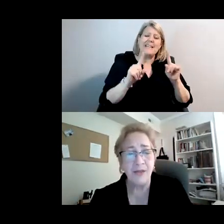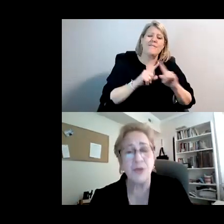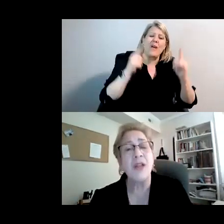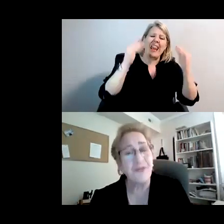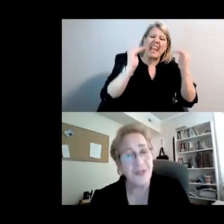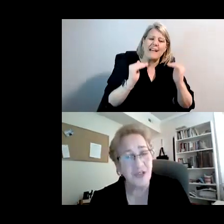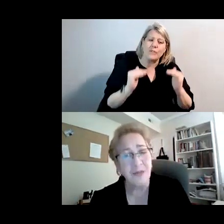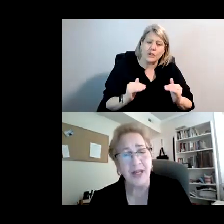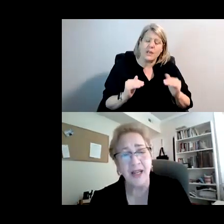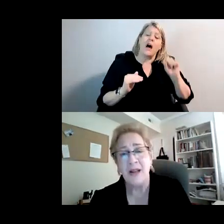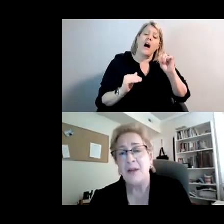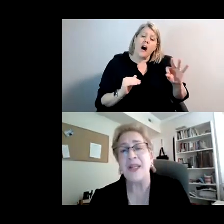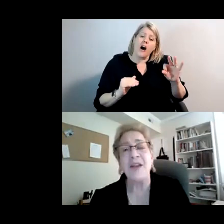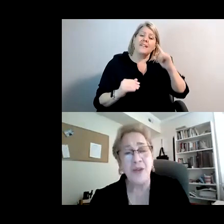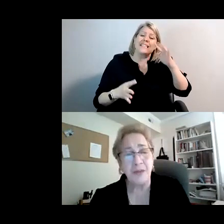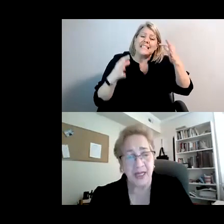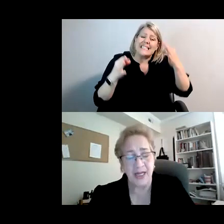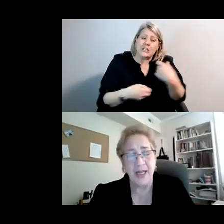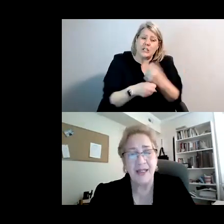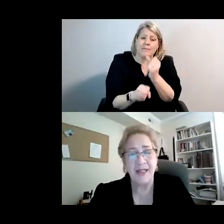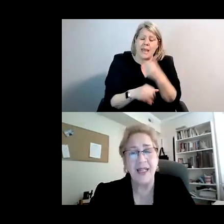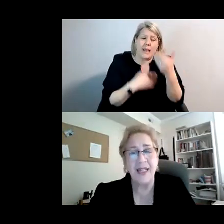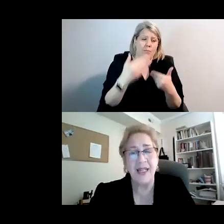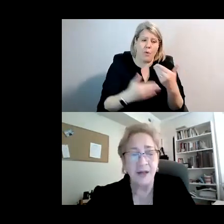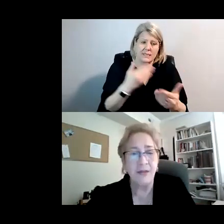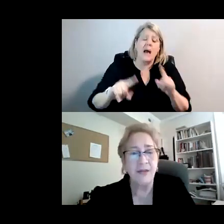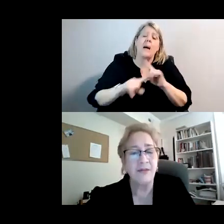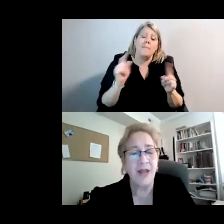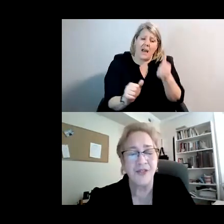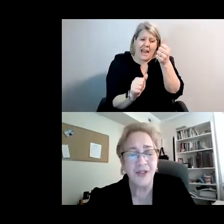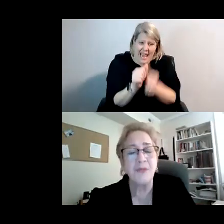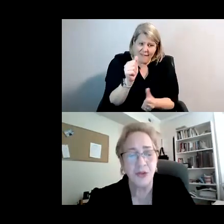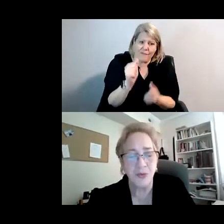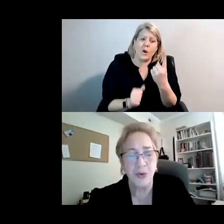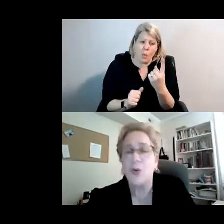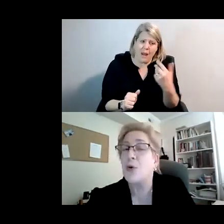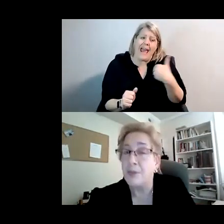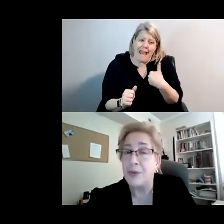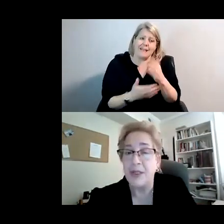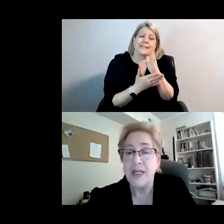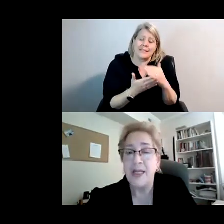in their life decision-making, but everybody can actually have some control or input